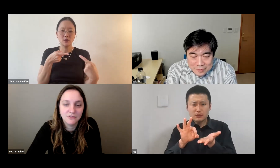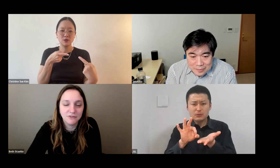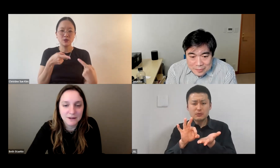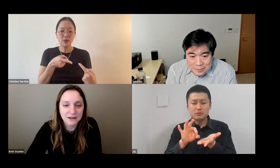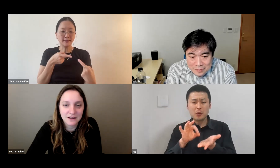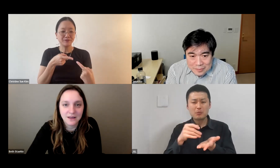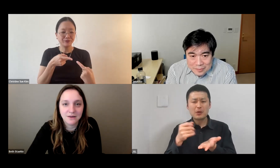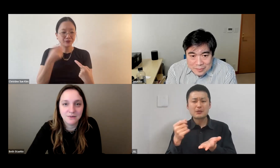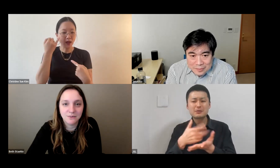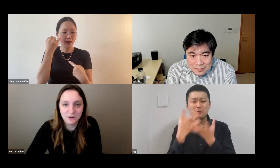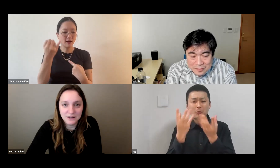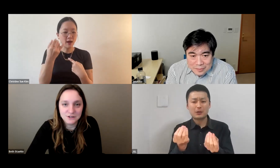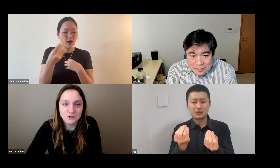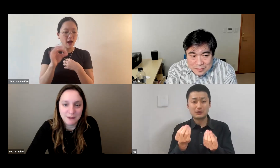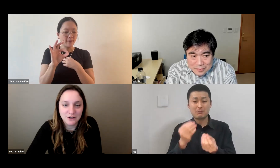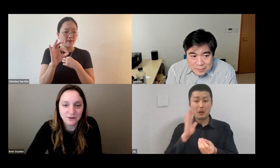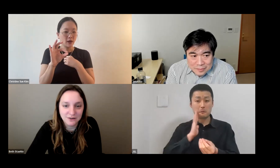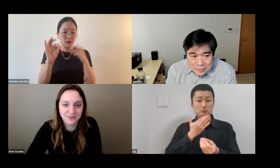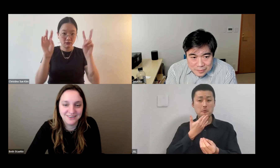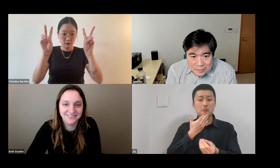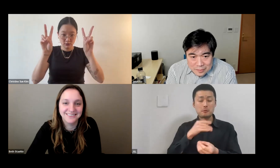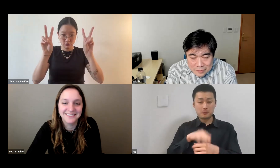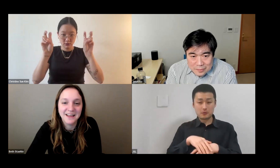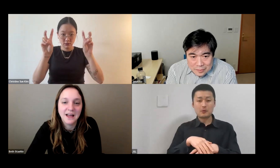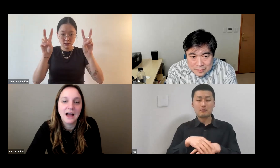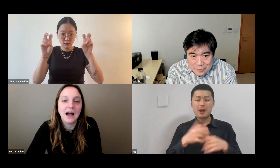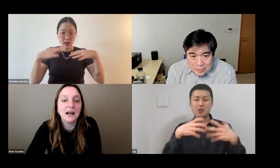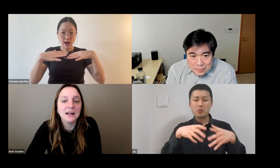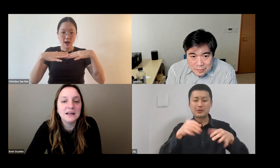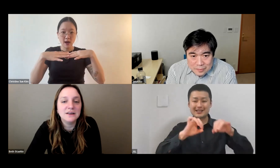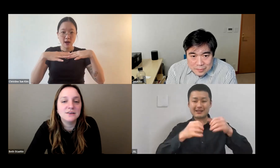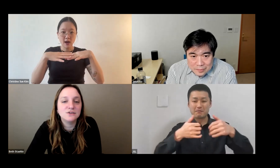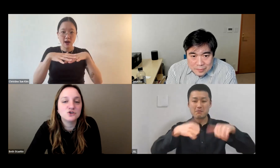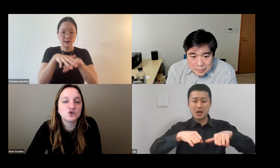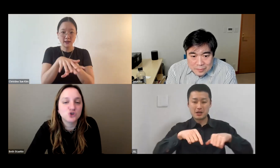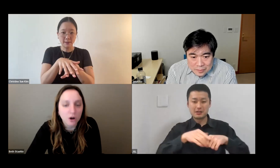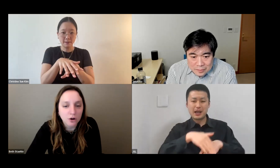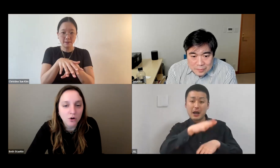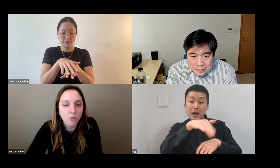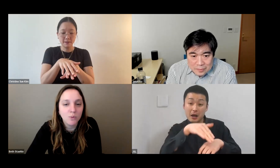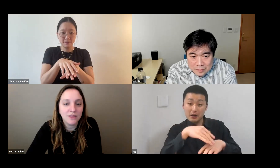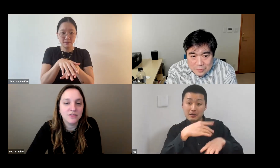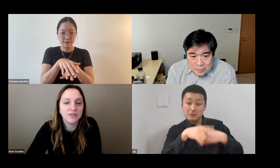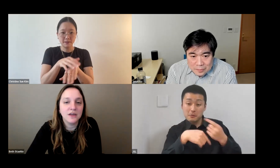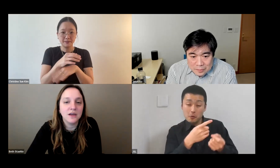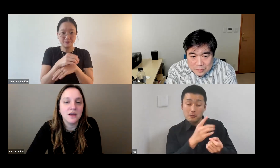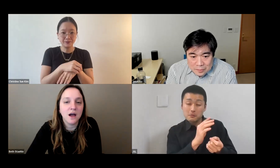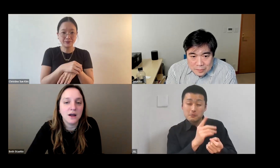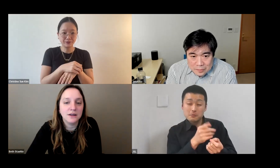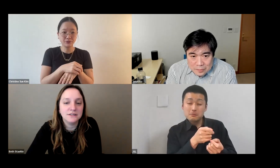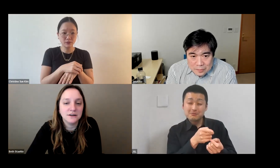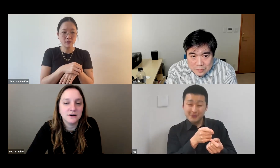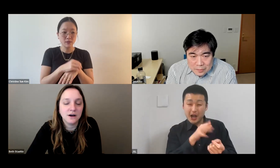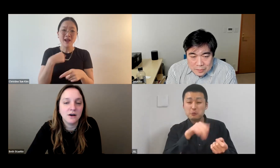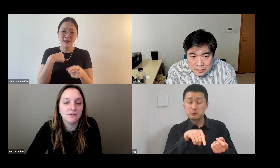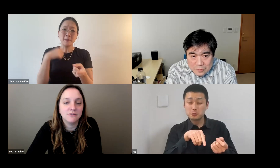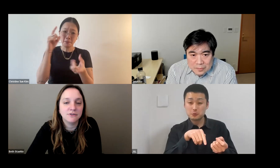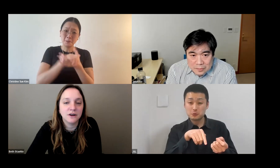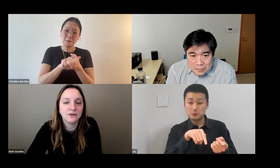For me, I think we need to do better I struggle with the idea of kind of